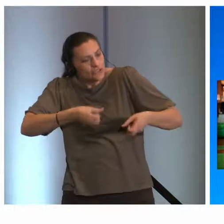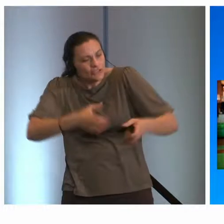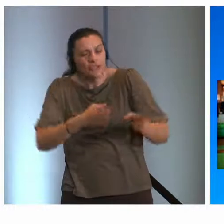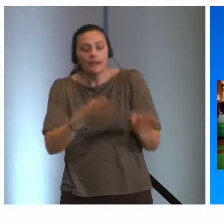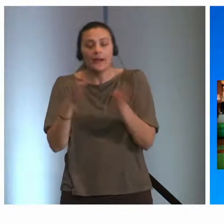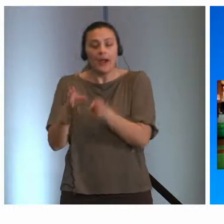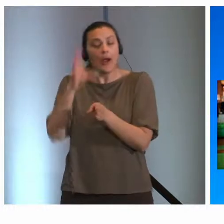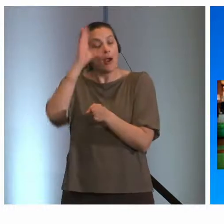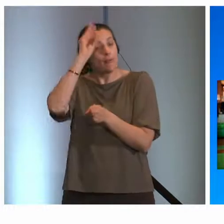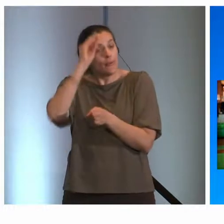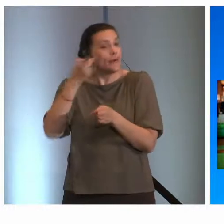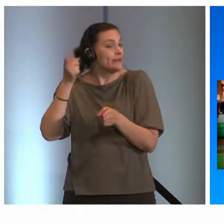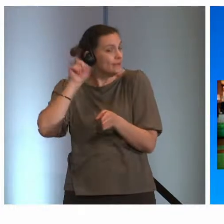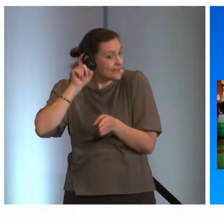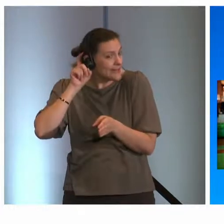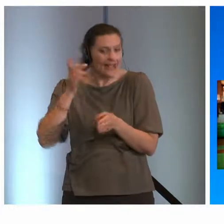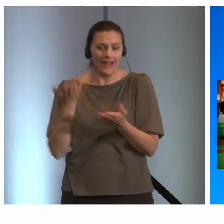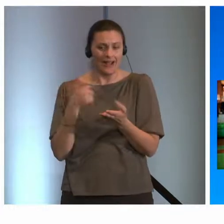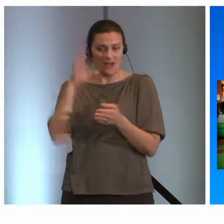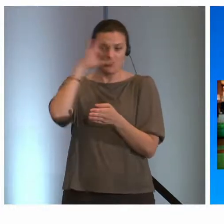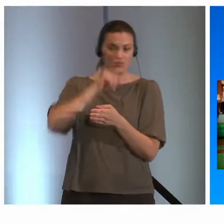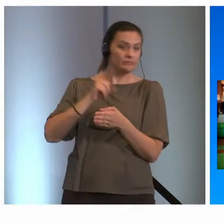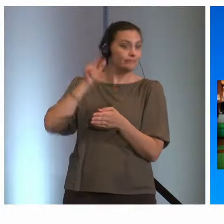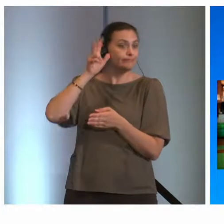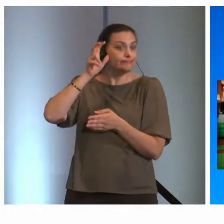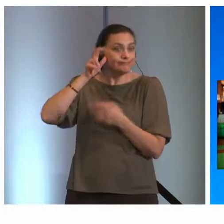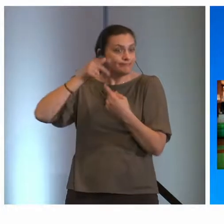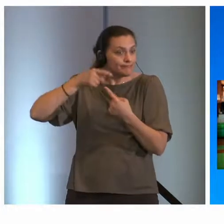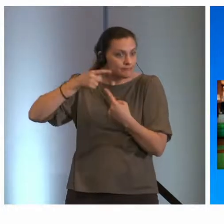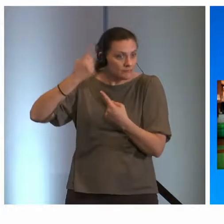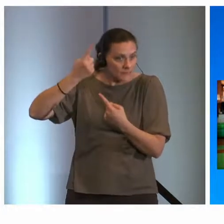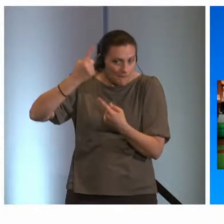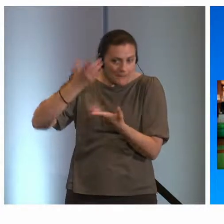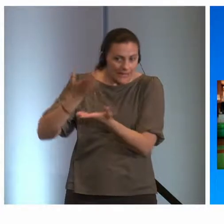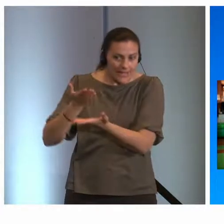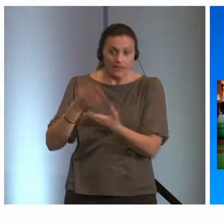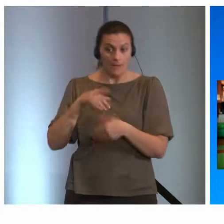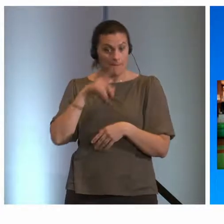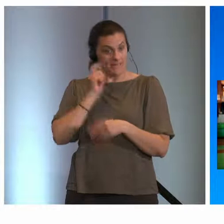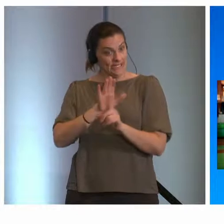A boy with hearing aids. So this boy, I assume has some